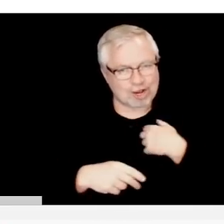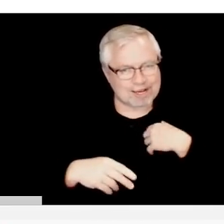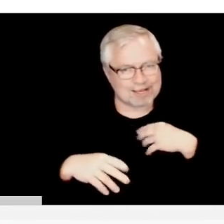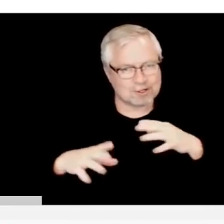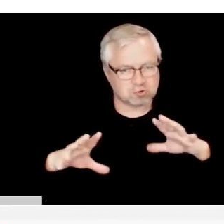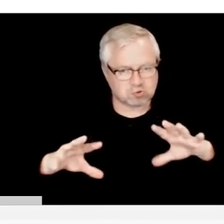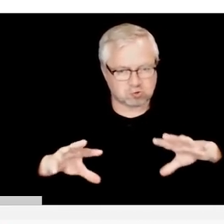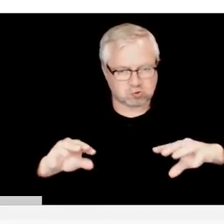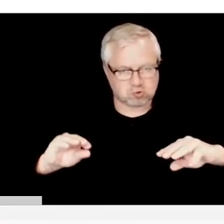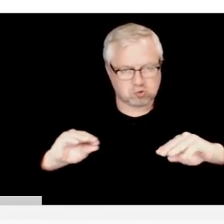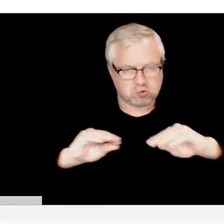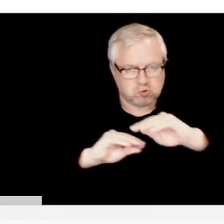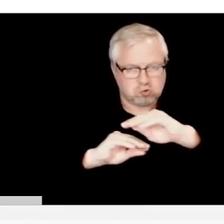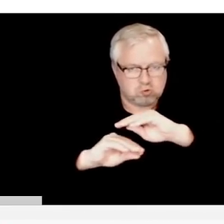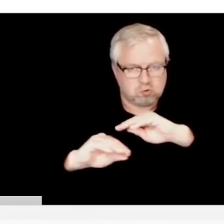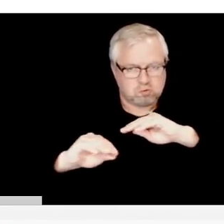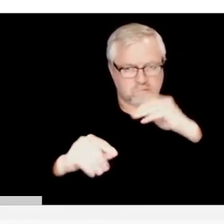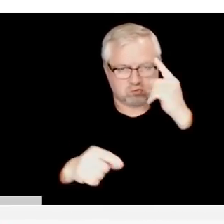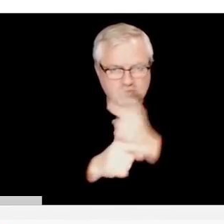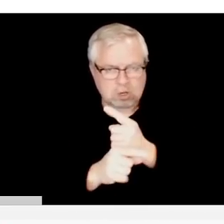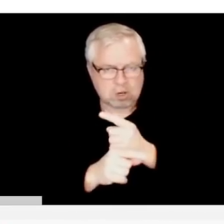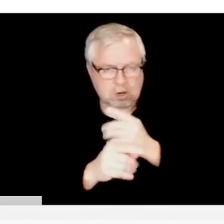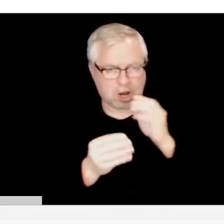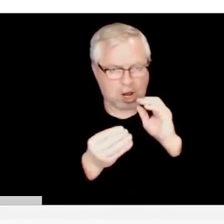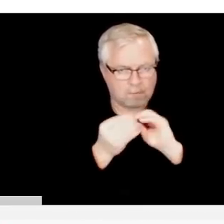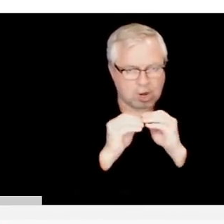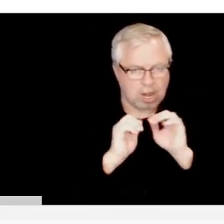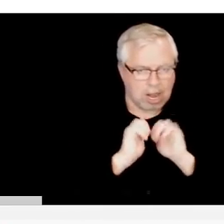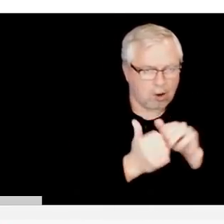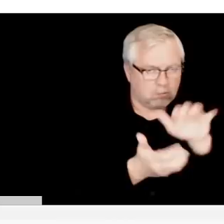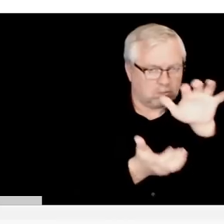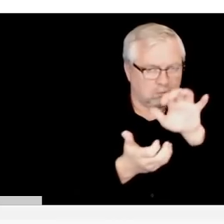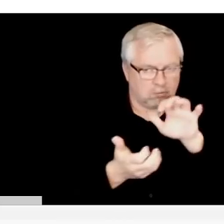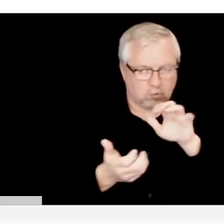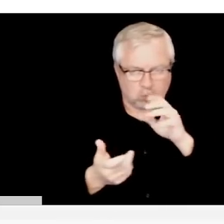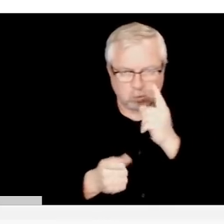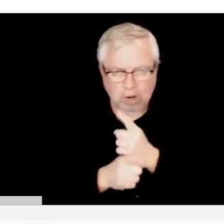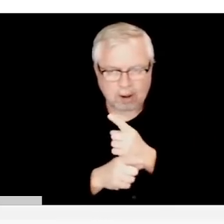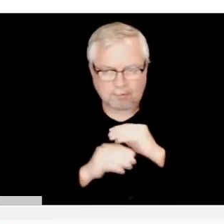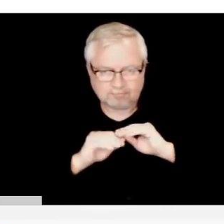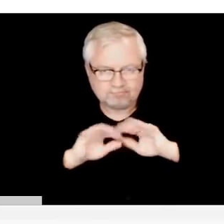and what exactly the time [indiscernible]. Commissioner Malcolm: Hi, this is Commissioner Malcolm.